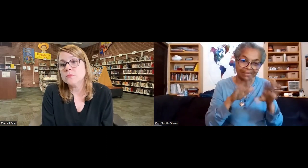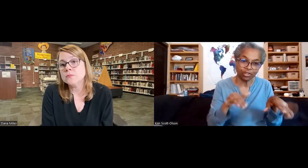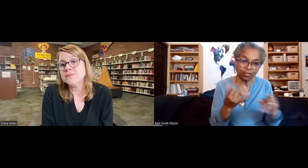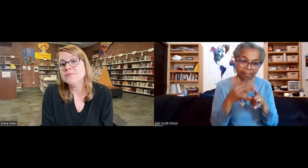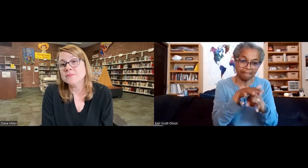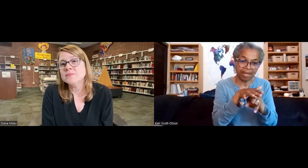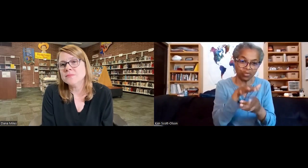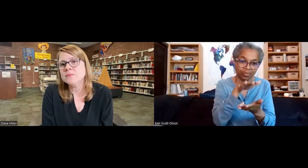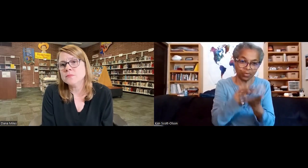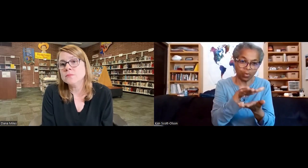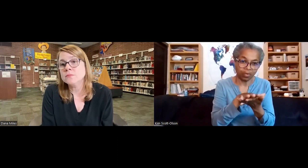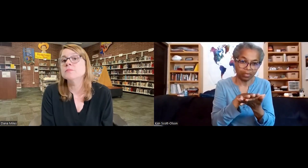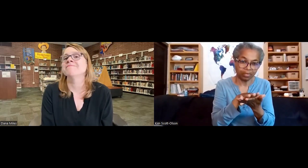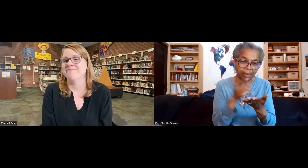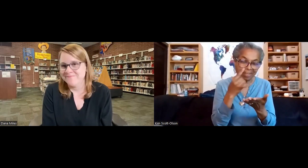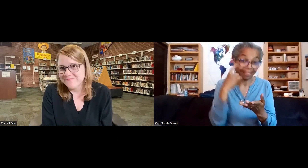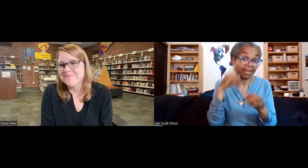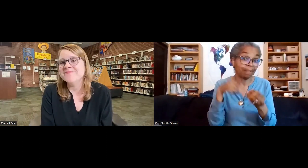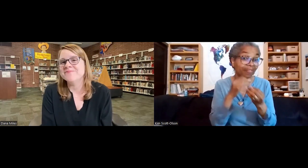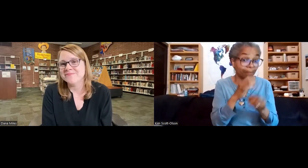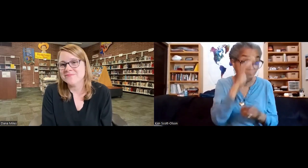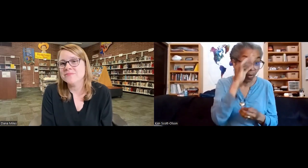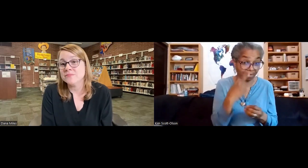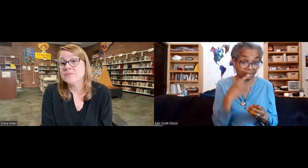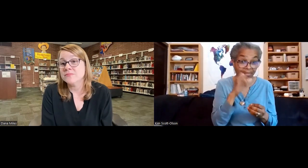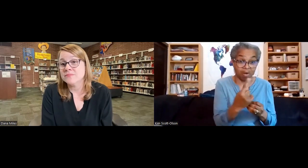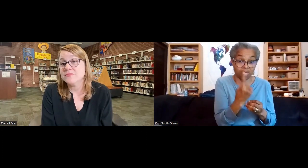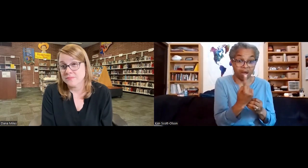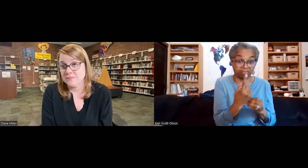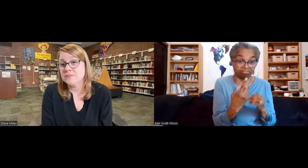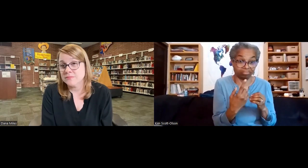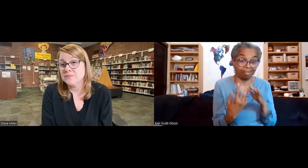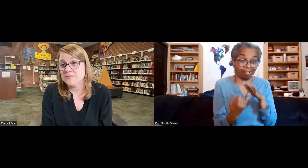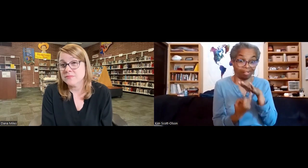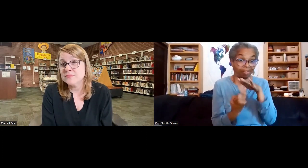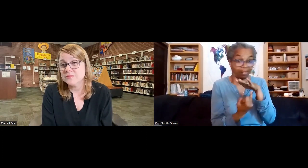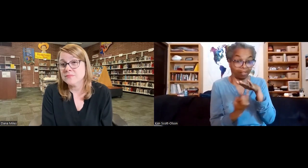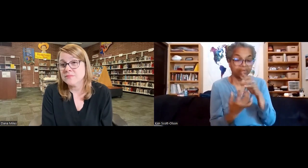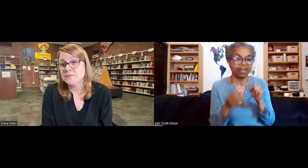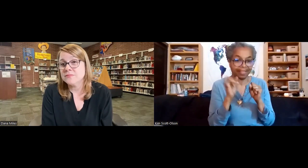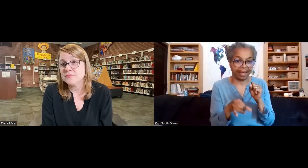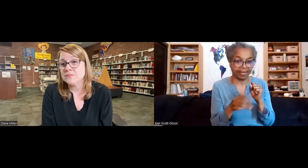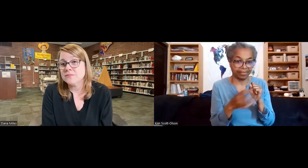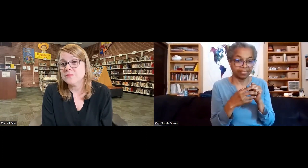in mainstream school settings. Because that boy I met all those years ago is far from the only one to be isolated.